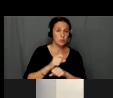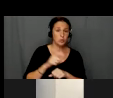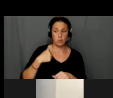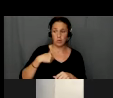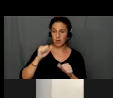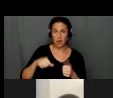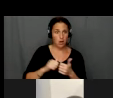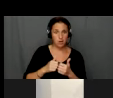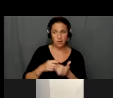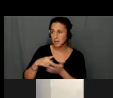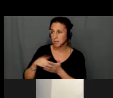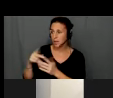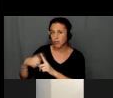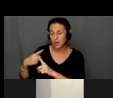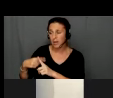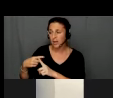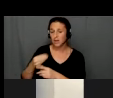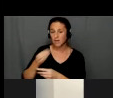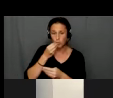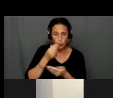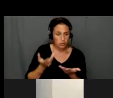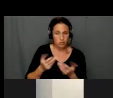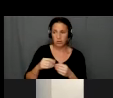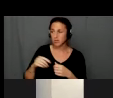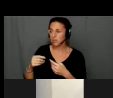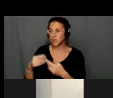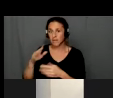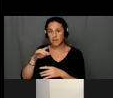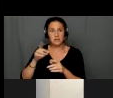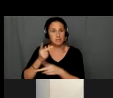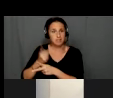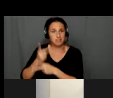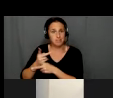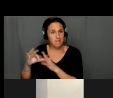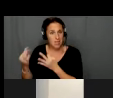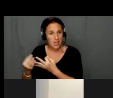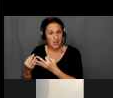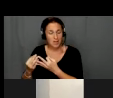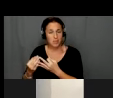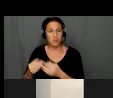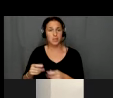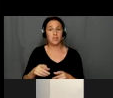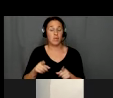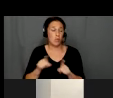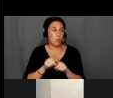food and provide for our families, especially for the community, because